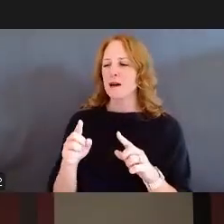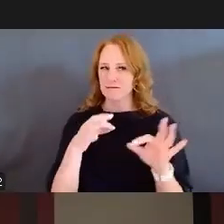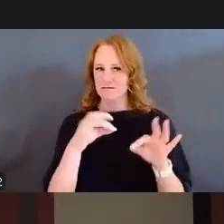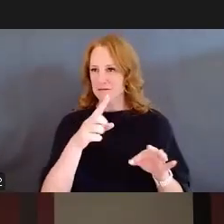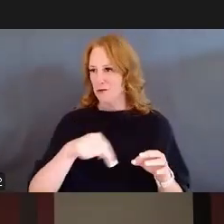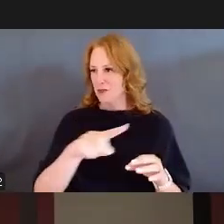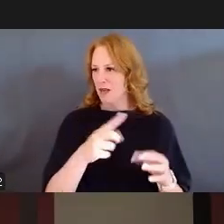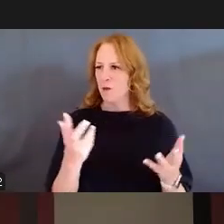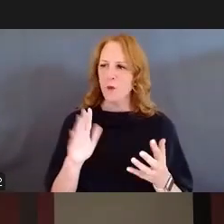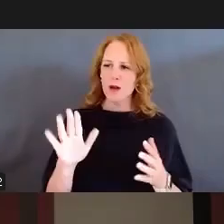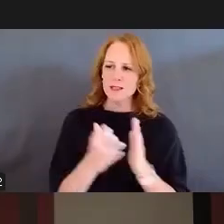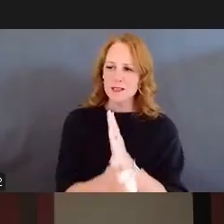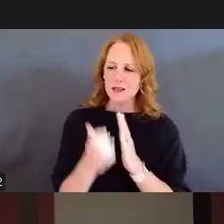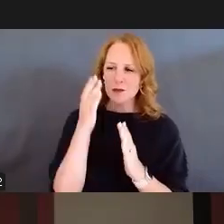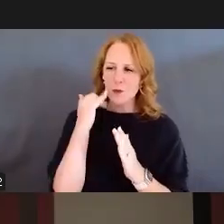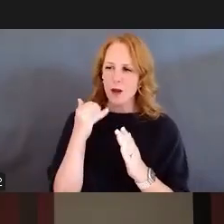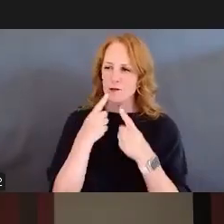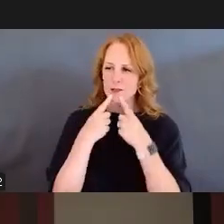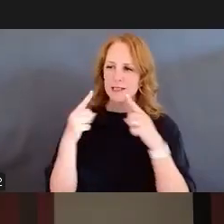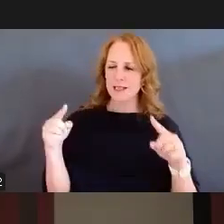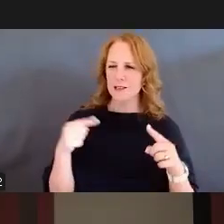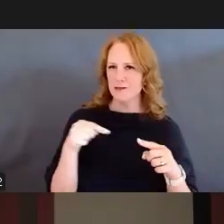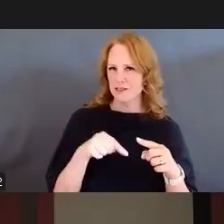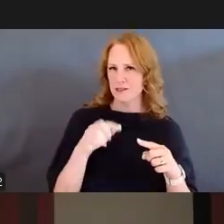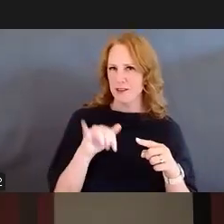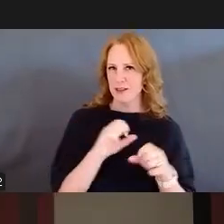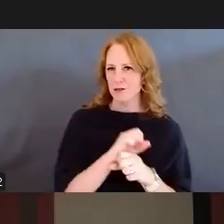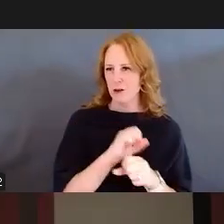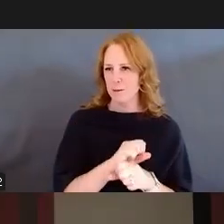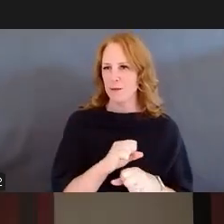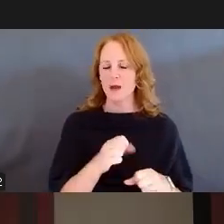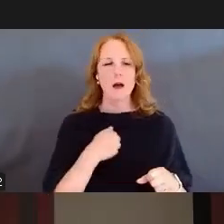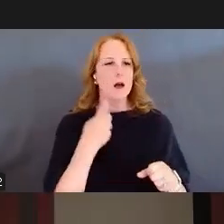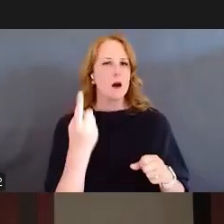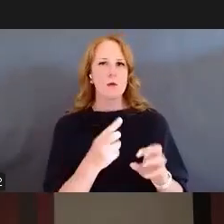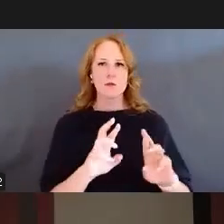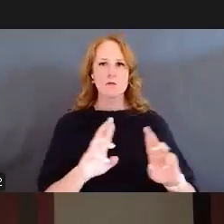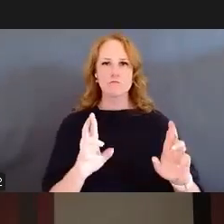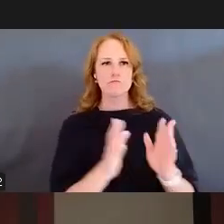job? Why are you successful at what you do? Um I'm I'm always ready to help, really eager to help,